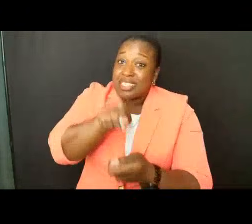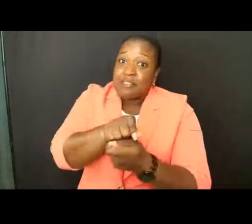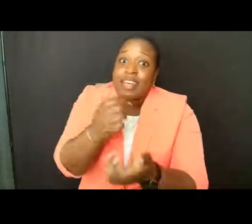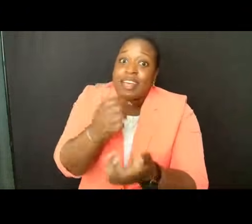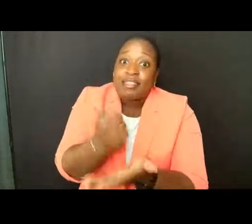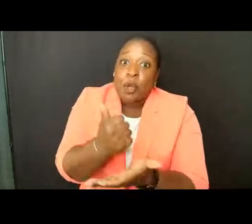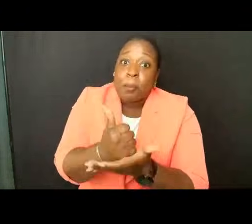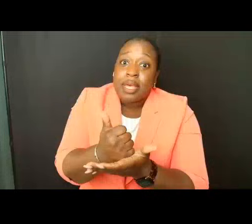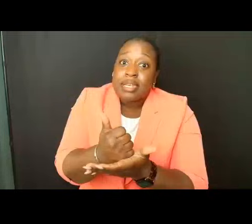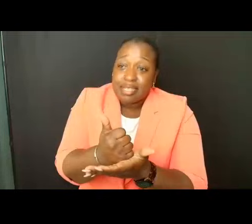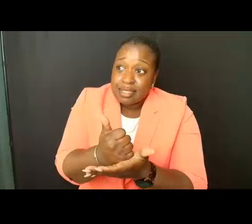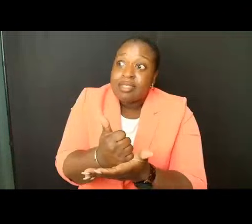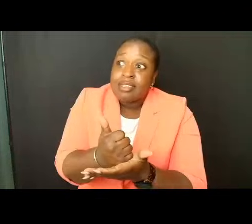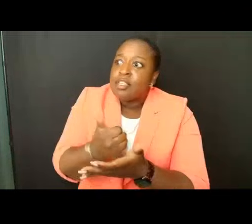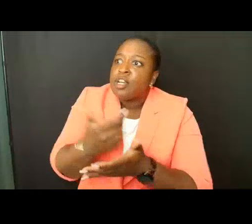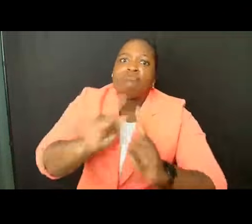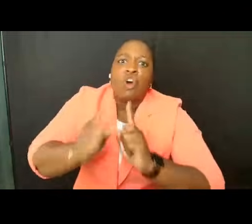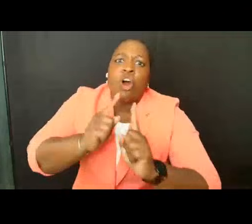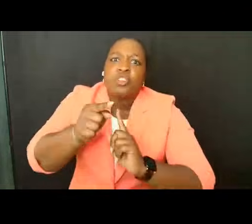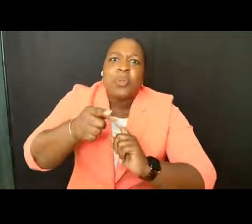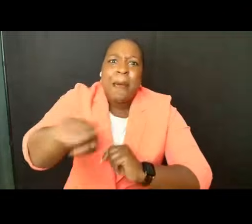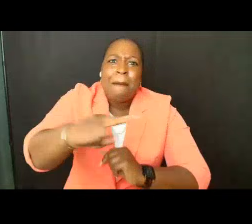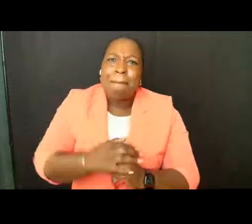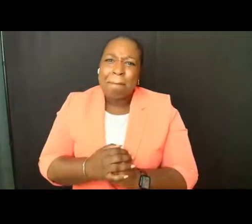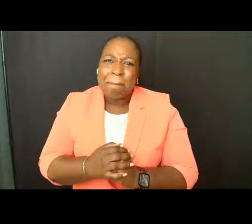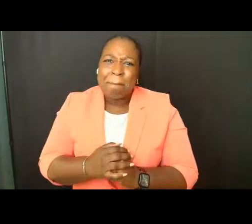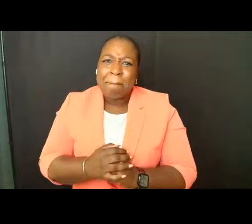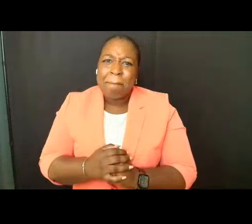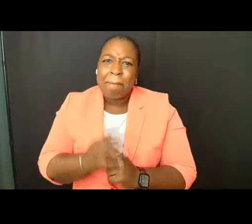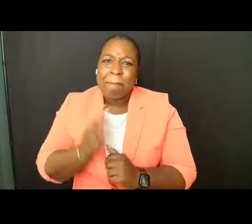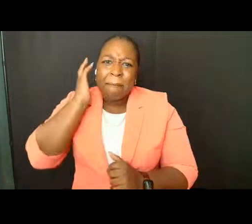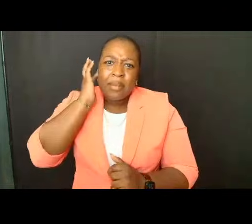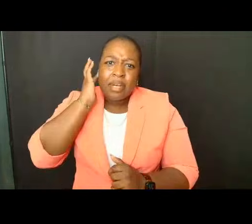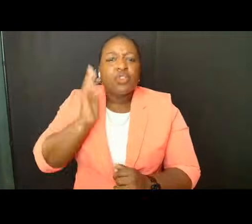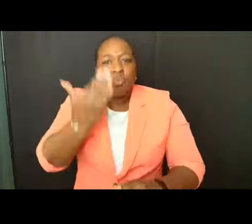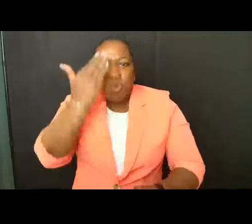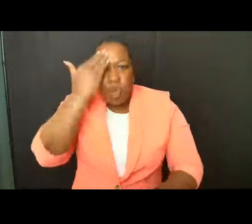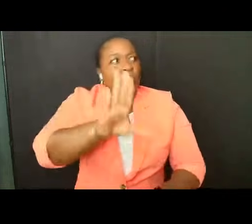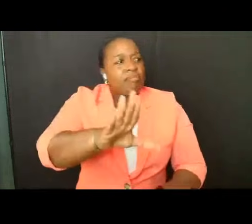benefit of the -- coming from the horse's mouth, what their individual experiences were. Patients